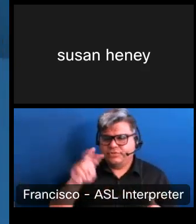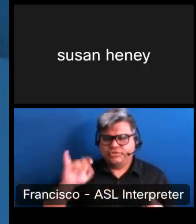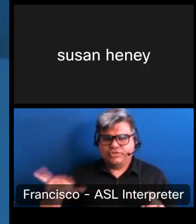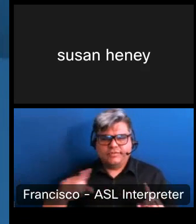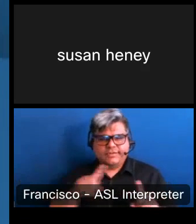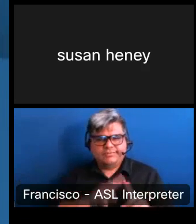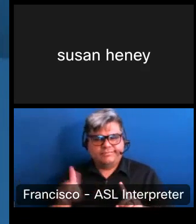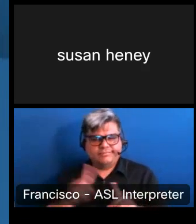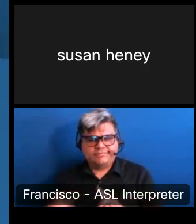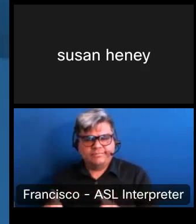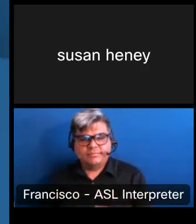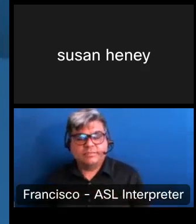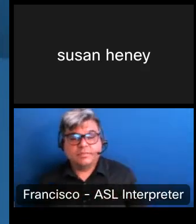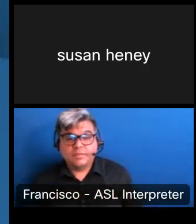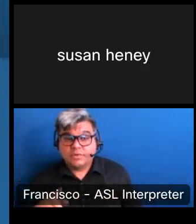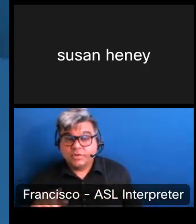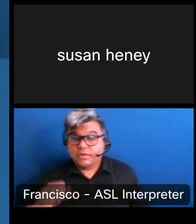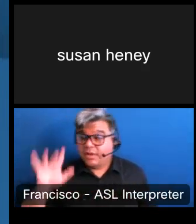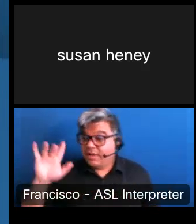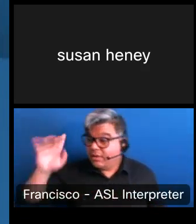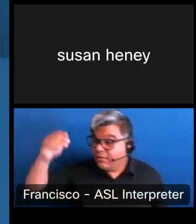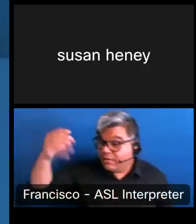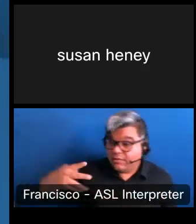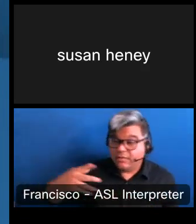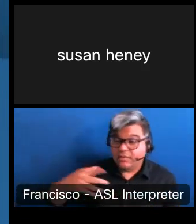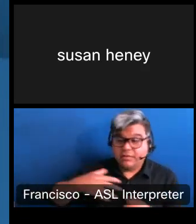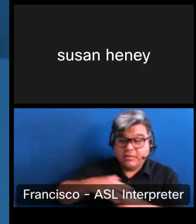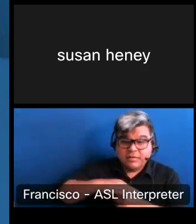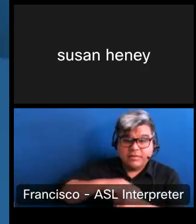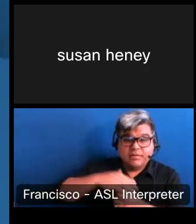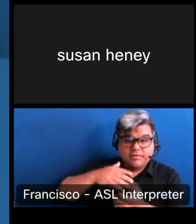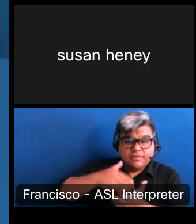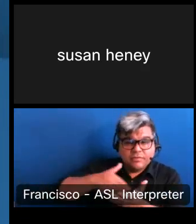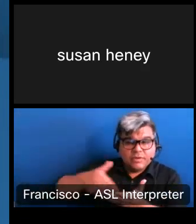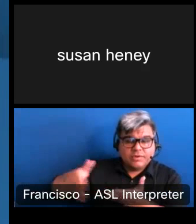dropdown list to select geographies, frequencies, topics or subtopics you are interested in,